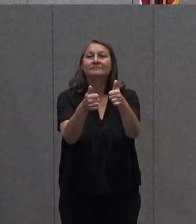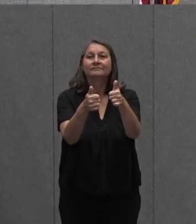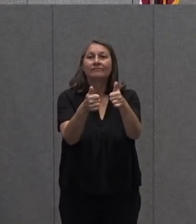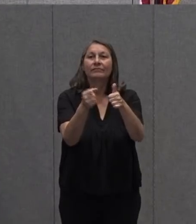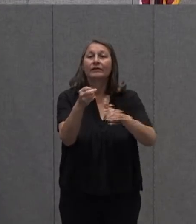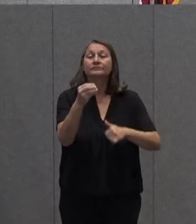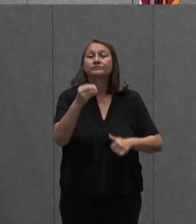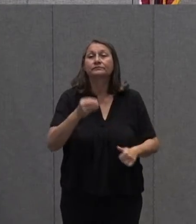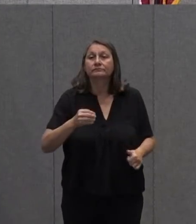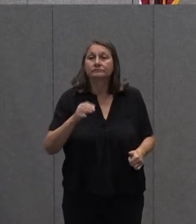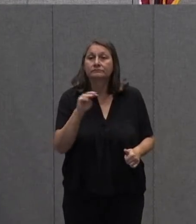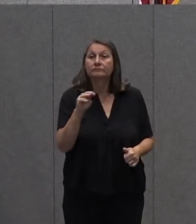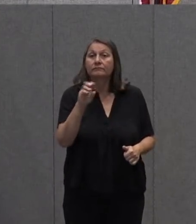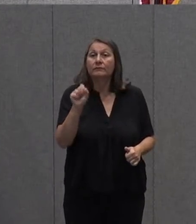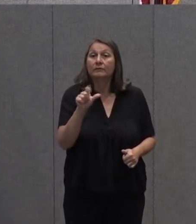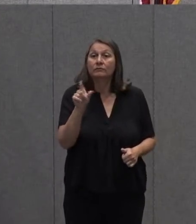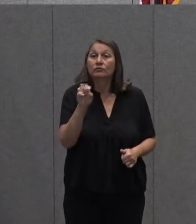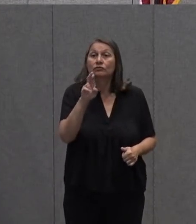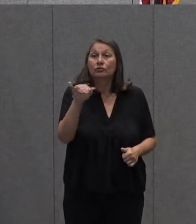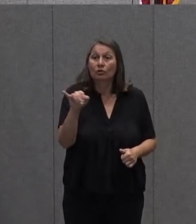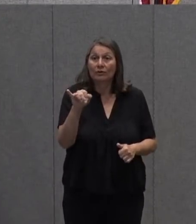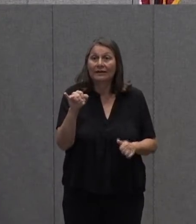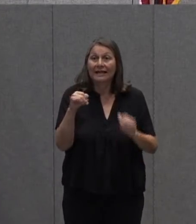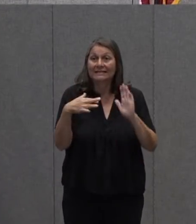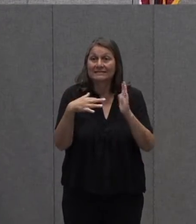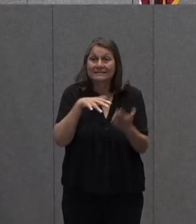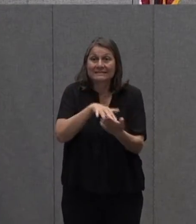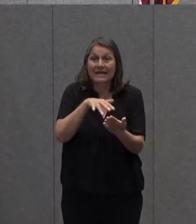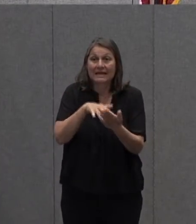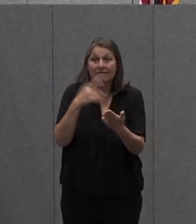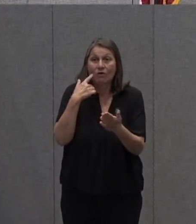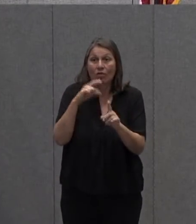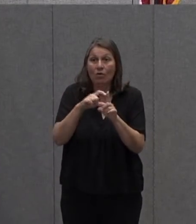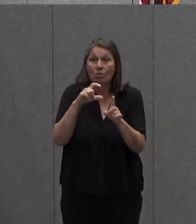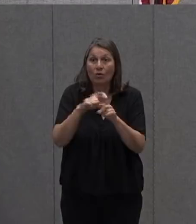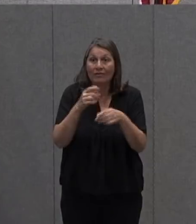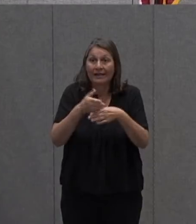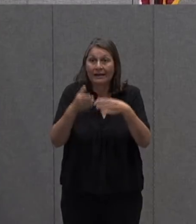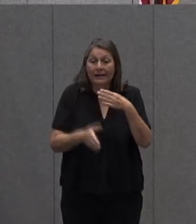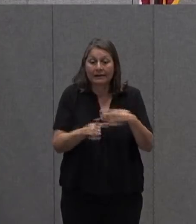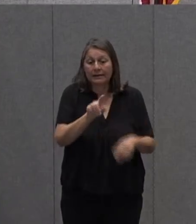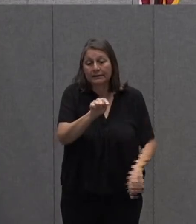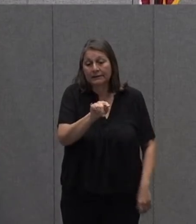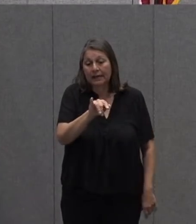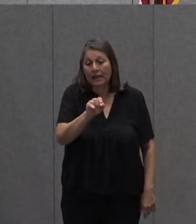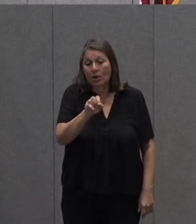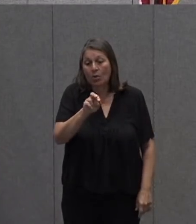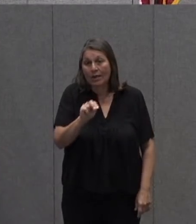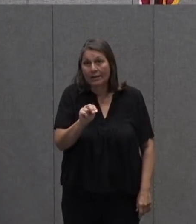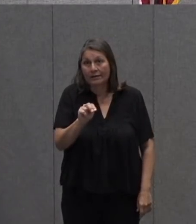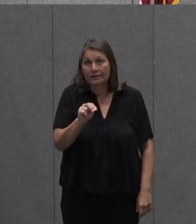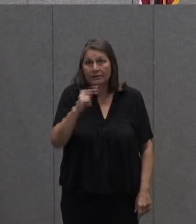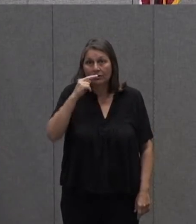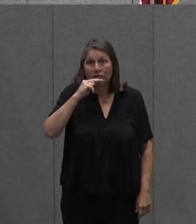Ms. Lori went and studied for the words that end in the suffix T-I-O-N, which is shun.